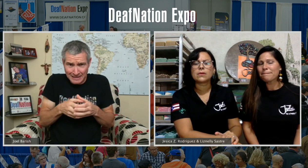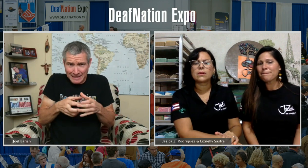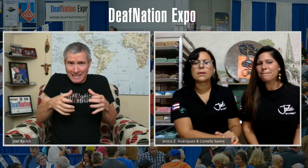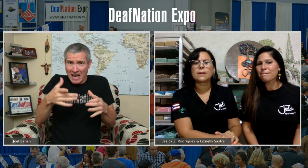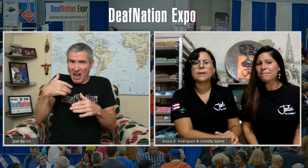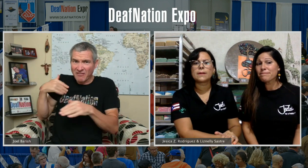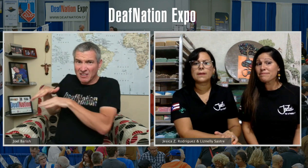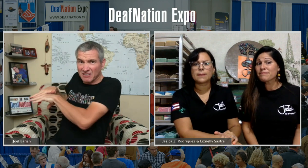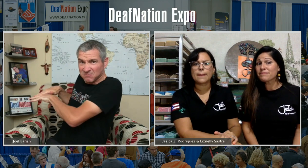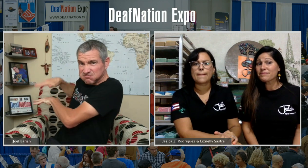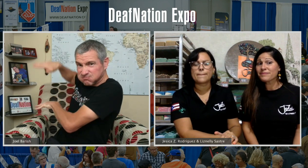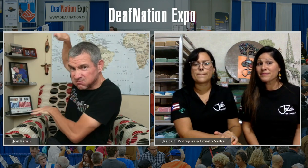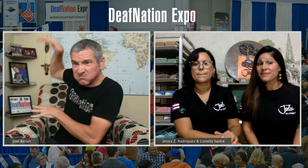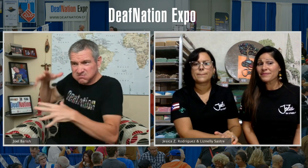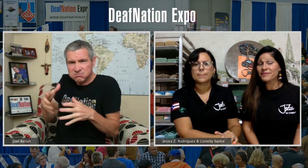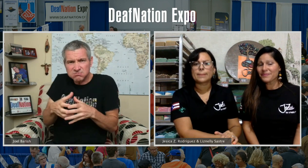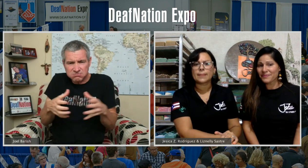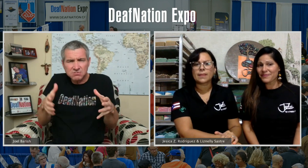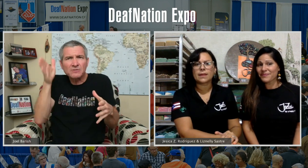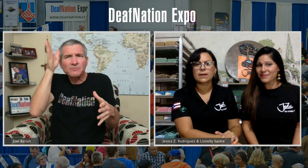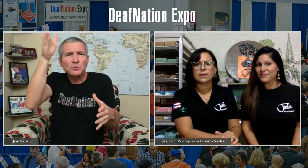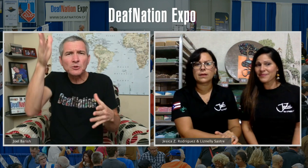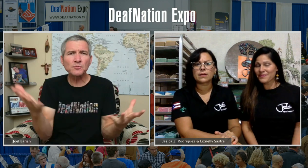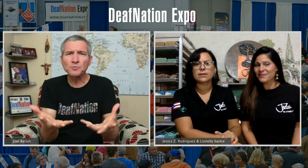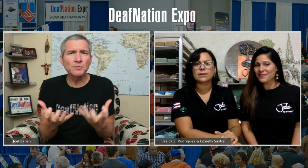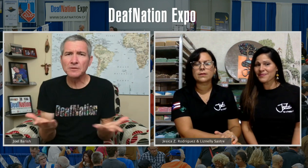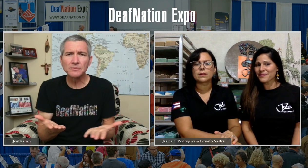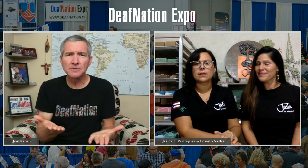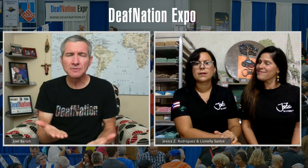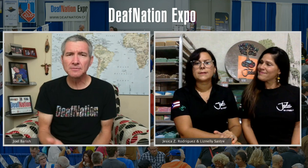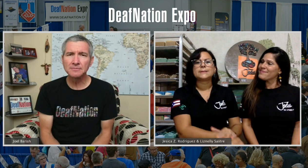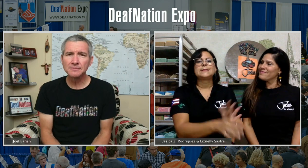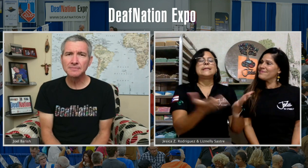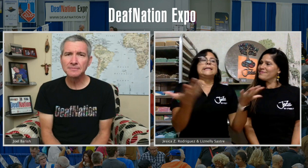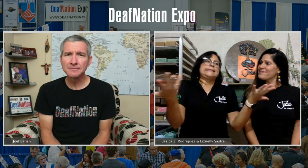To expand, yes, and what do you want in the future?